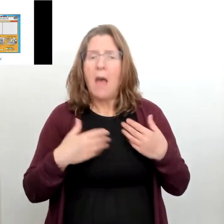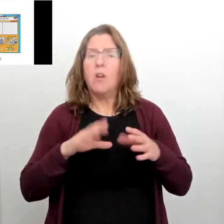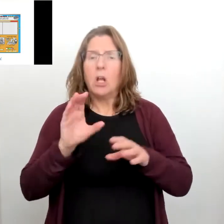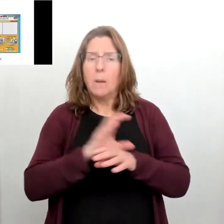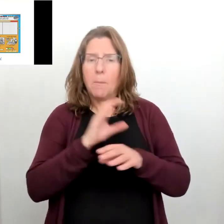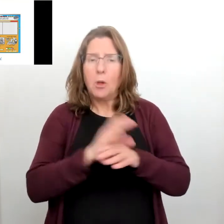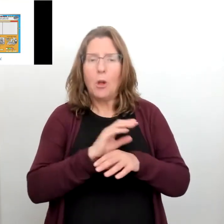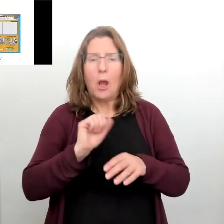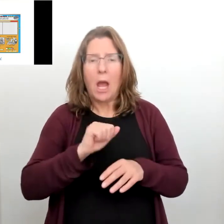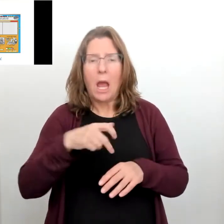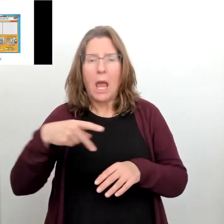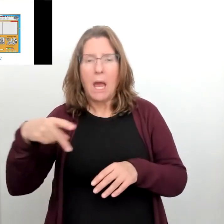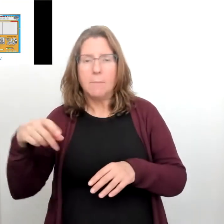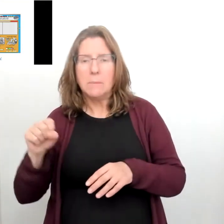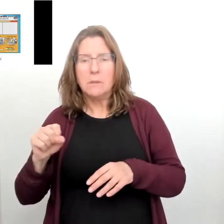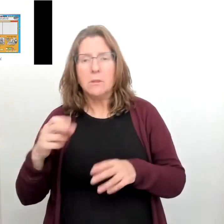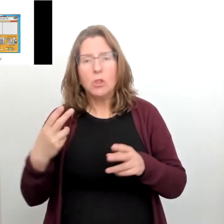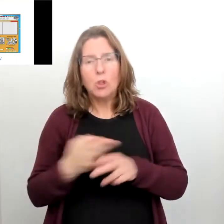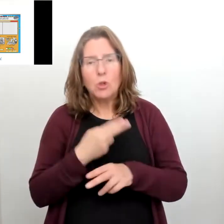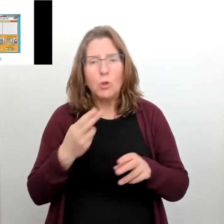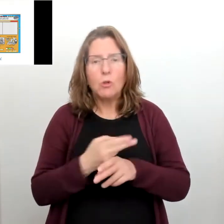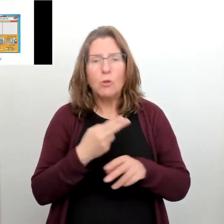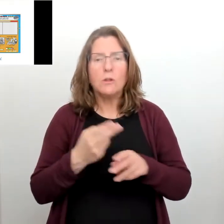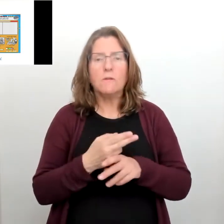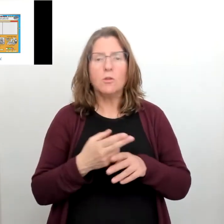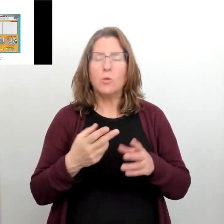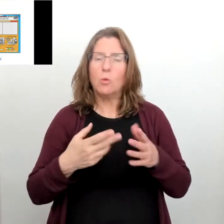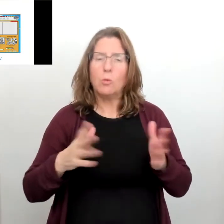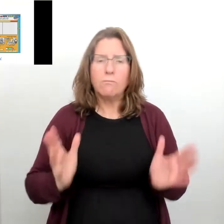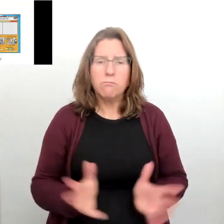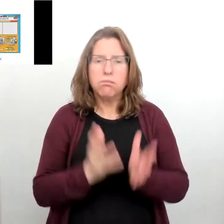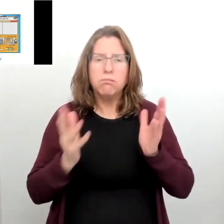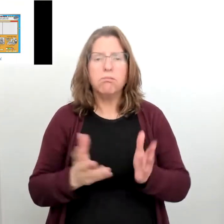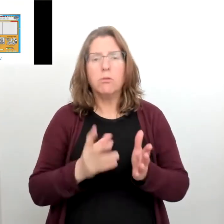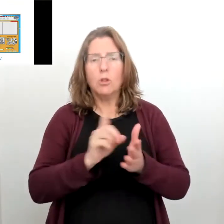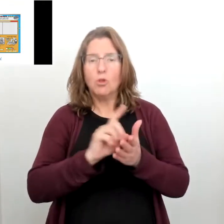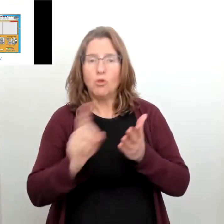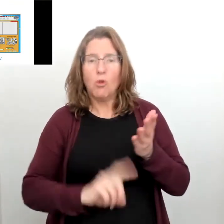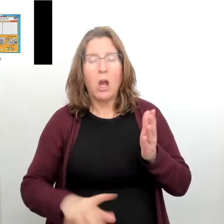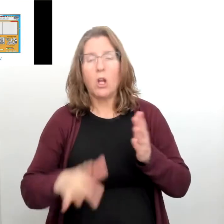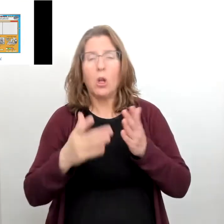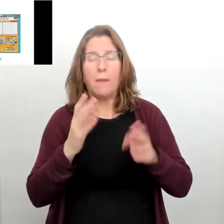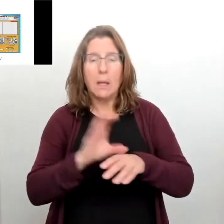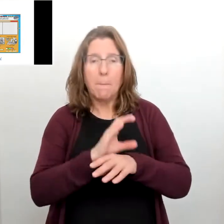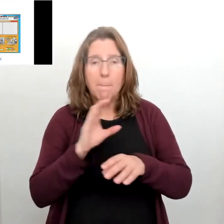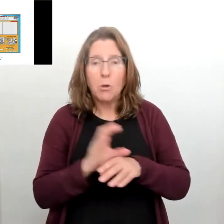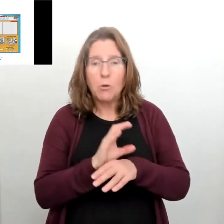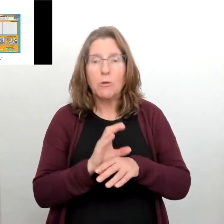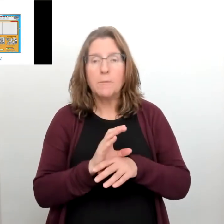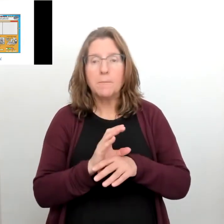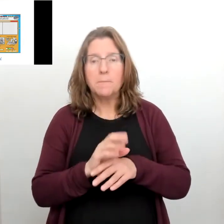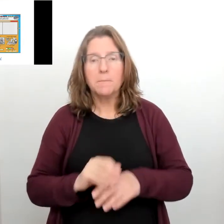There are different drawing apps, so students have the option to create their own drawings on a device.